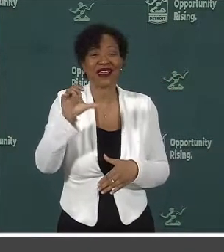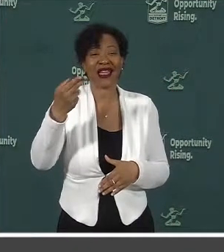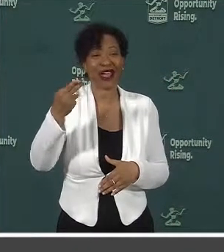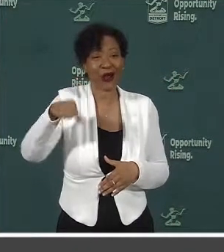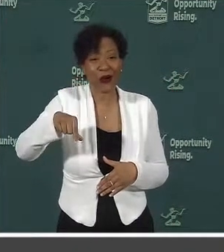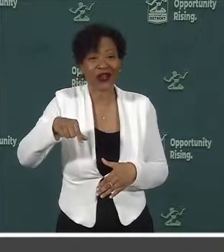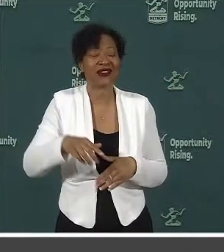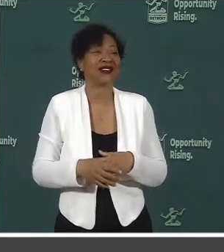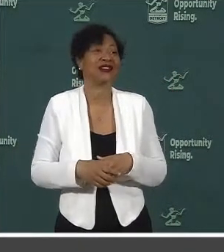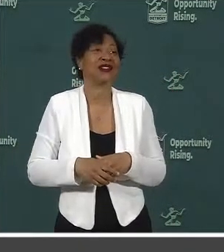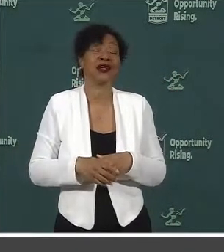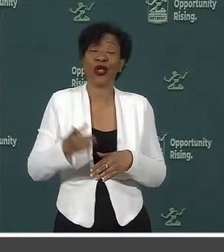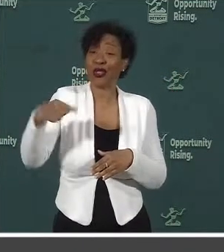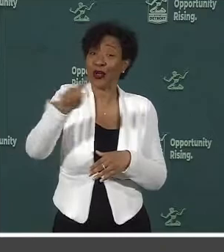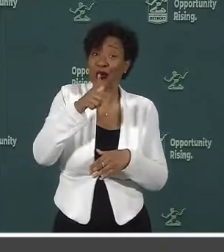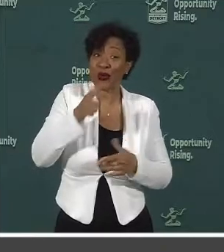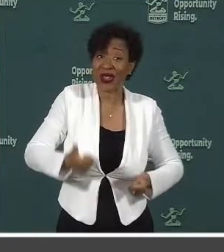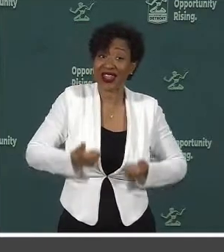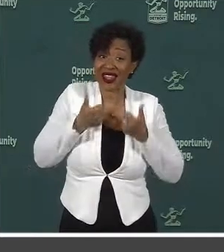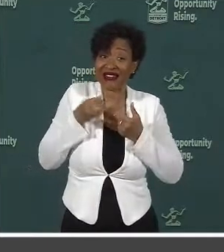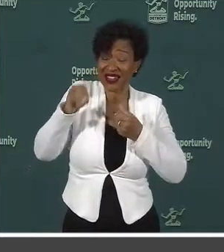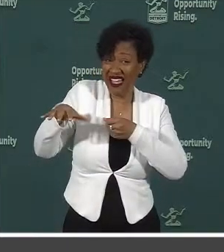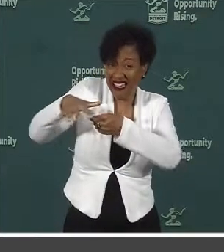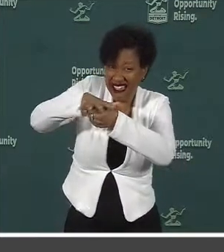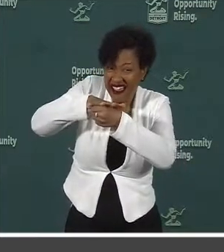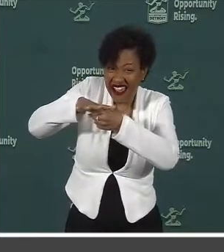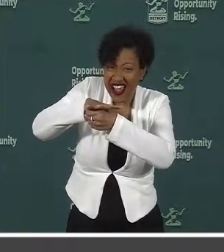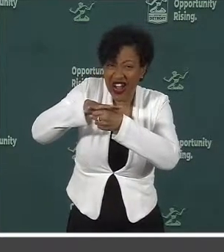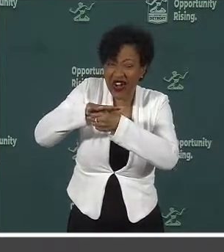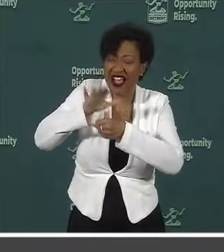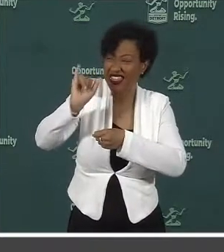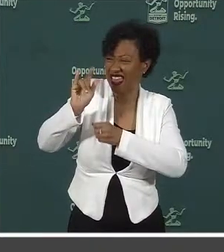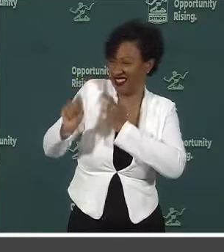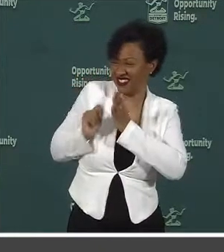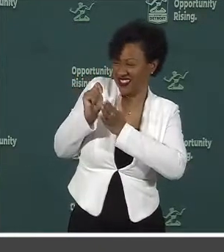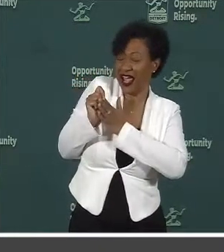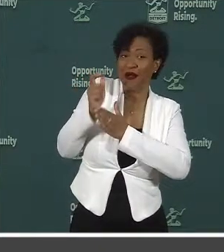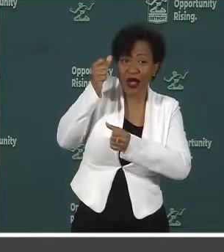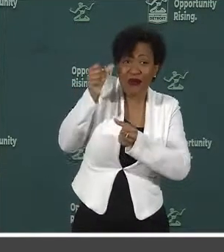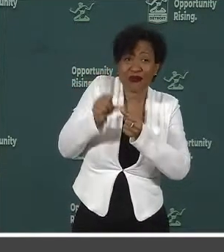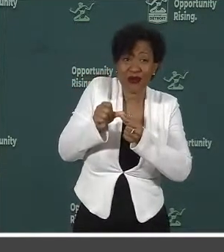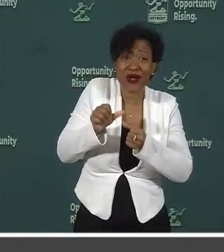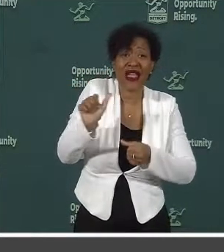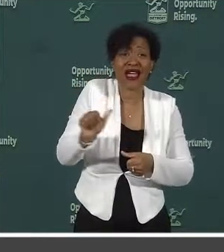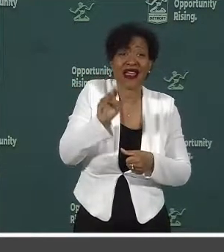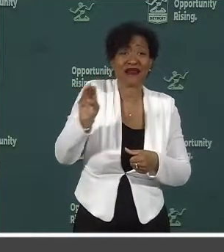LIVED IN THAT ERA THEY REMEMBER AMC DECIDED TO MOVE ITS HEADQUARTERS IN THE SUBURBS IN